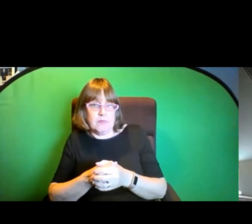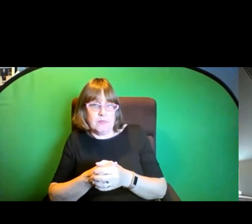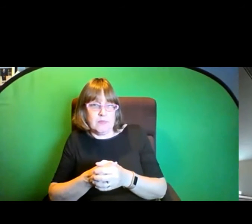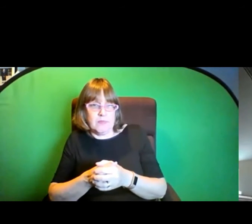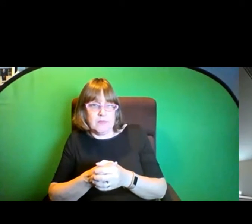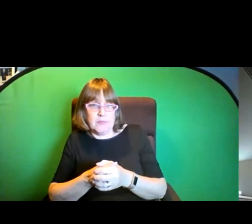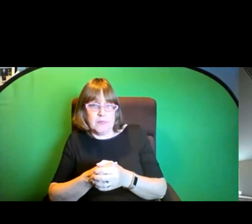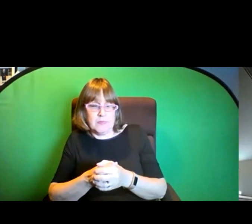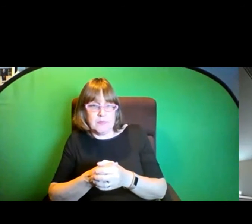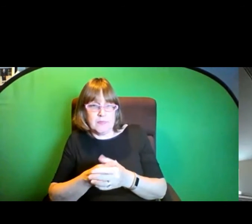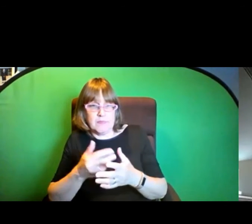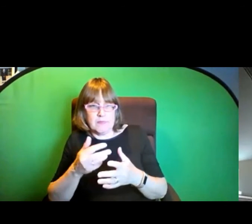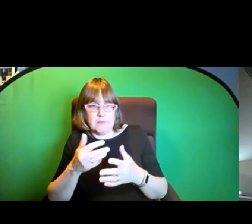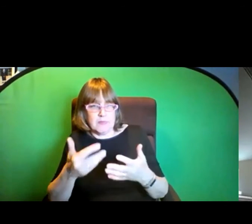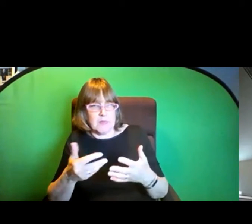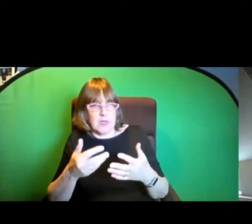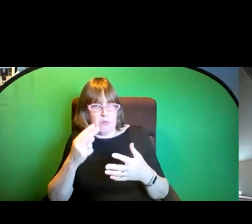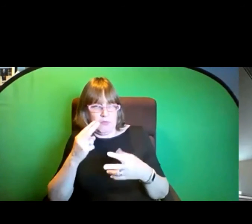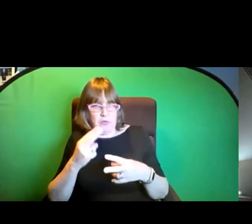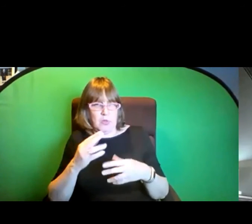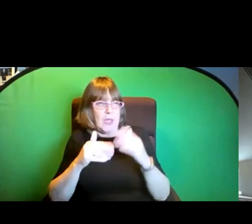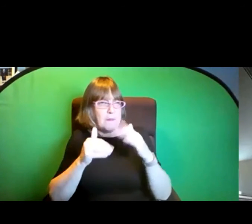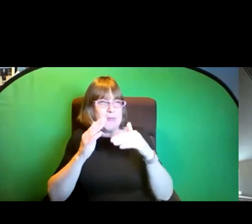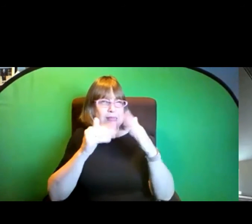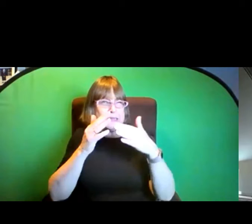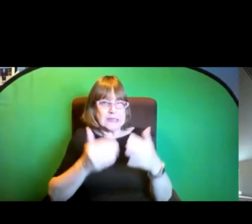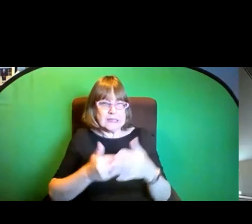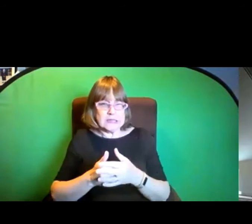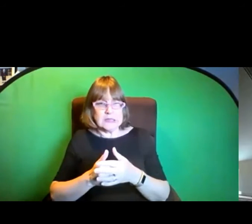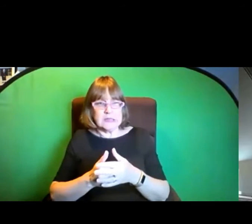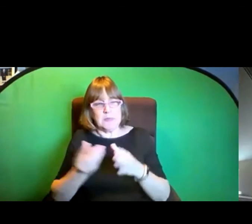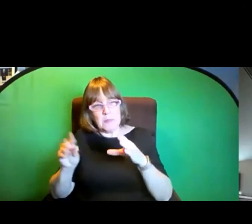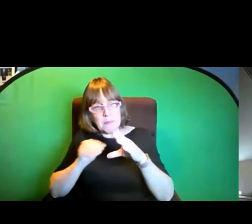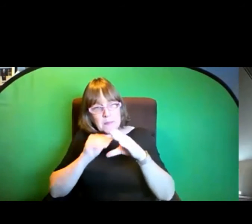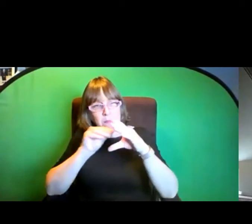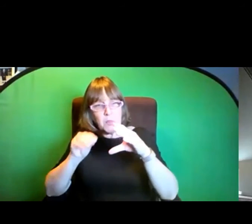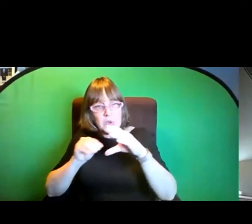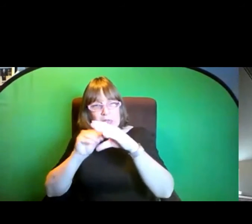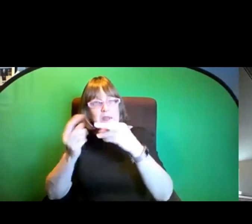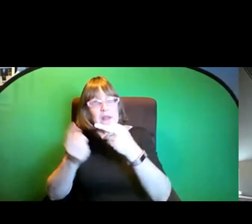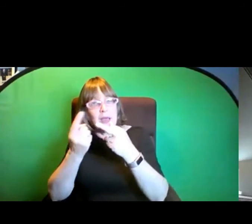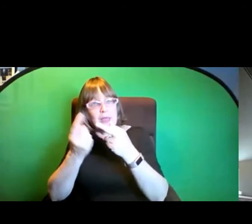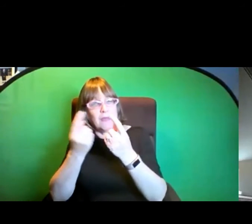Buildings also crucial, retrofitting homes STUC and others are running campaigns or making sure